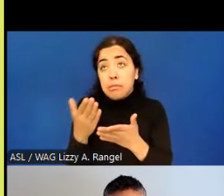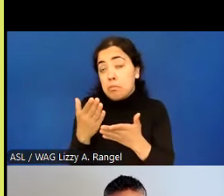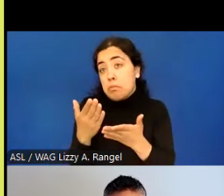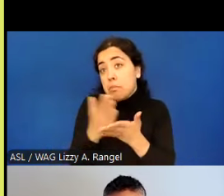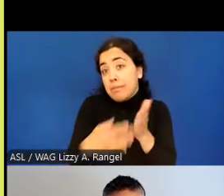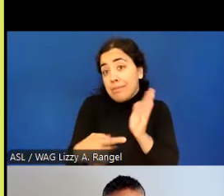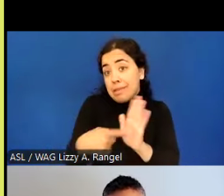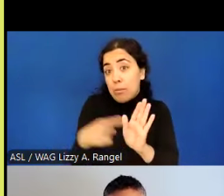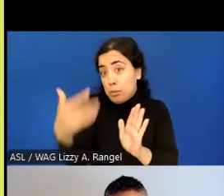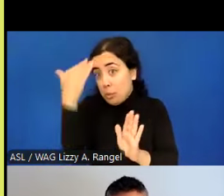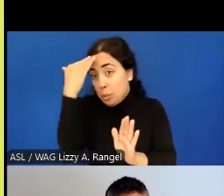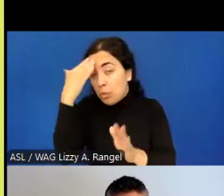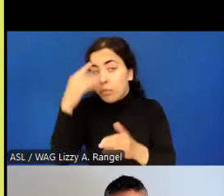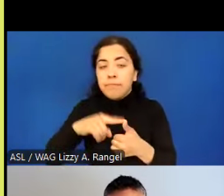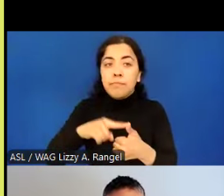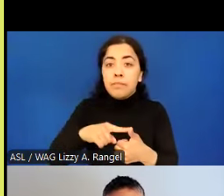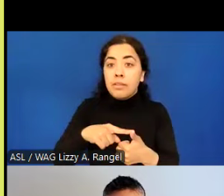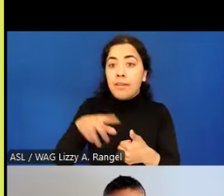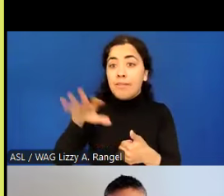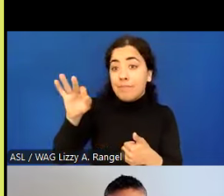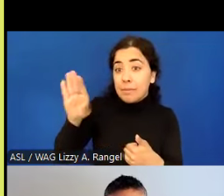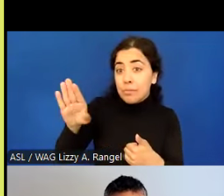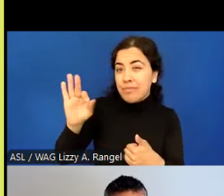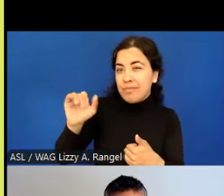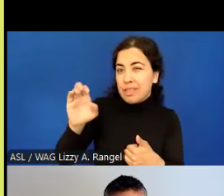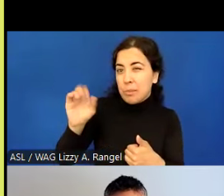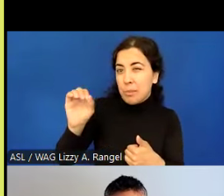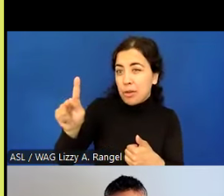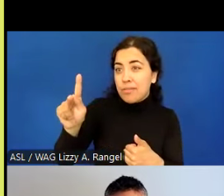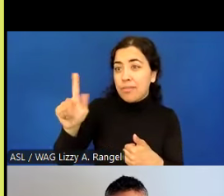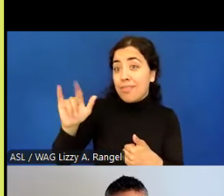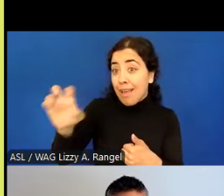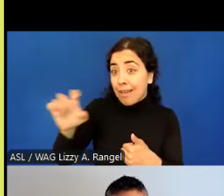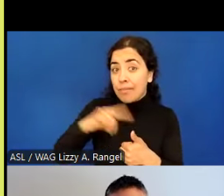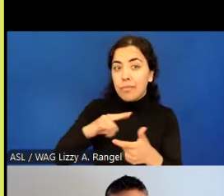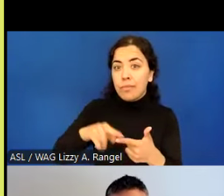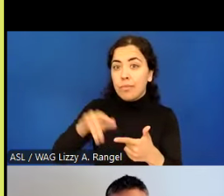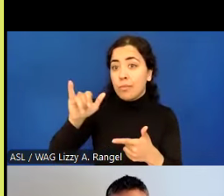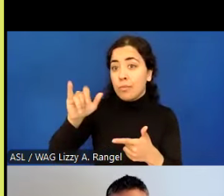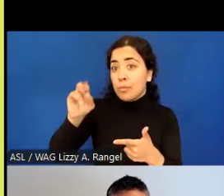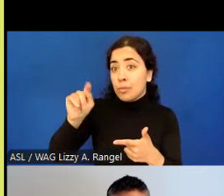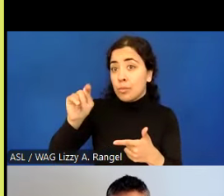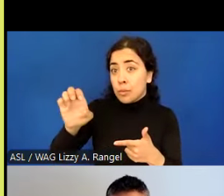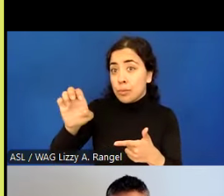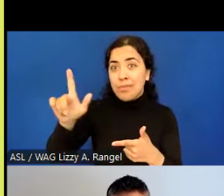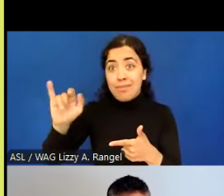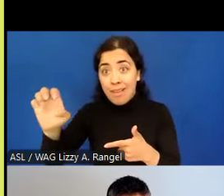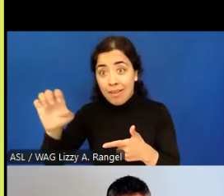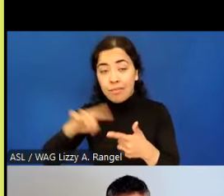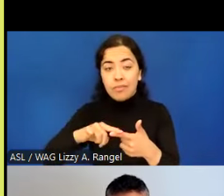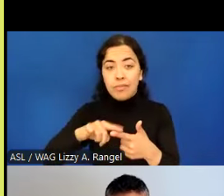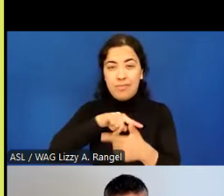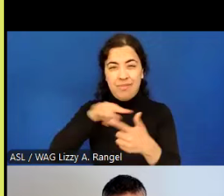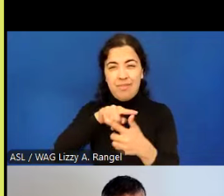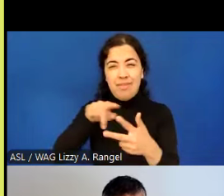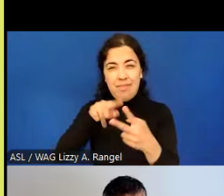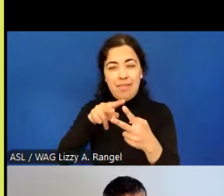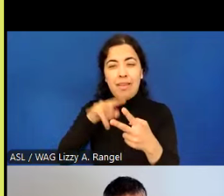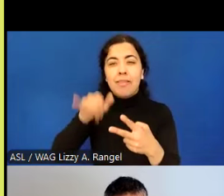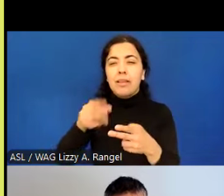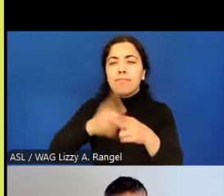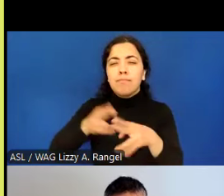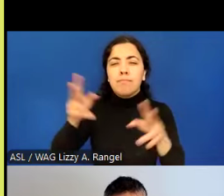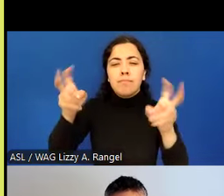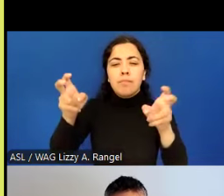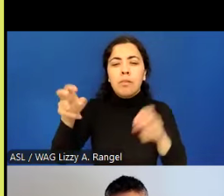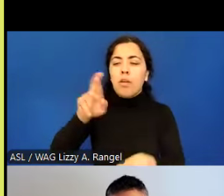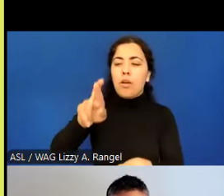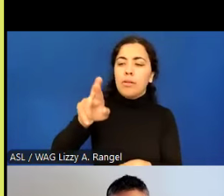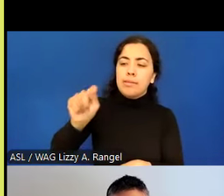such as Facebook live, Youtube live. These are known as RTMP destinations. We will discuss what